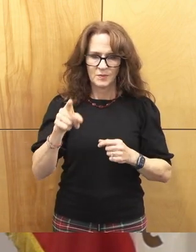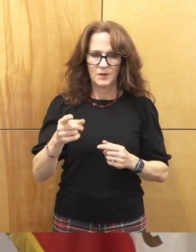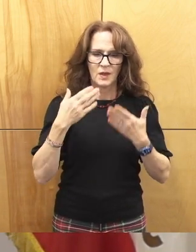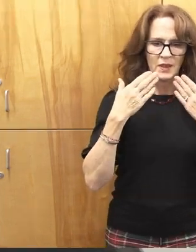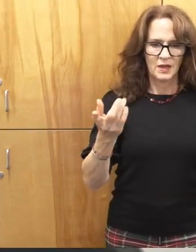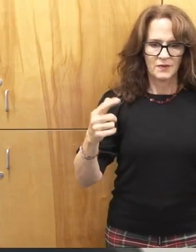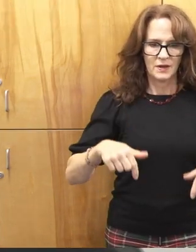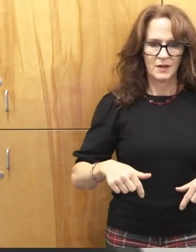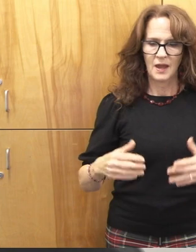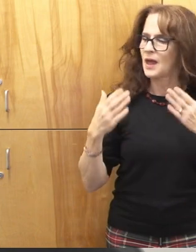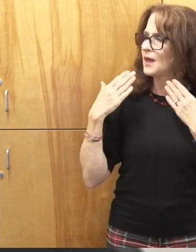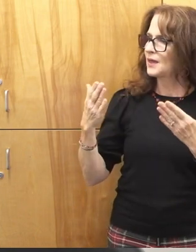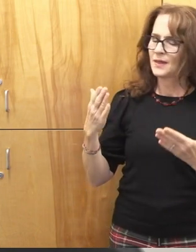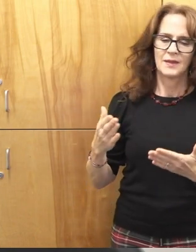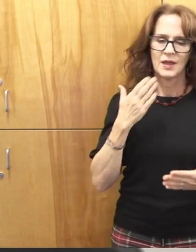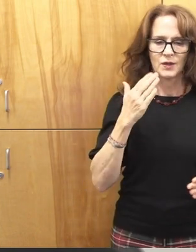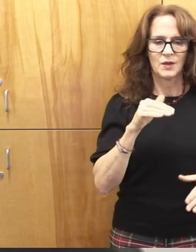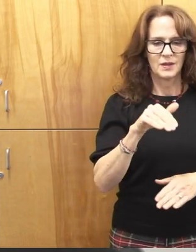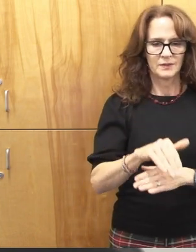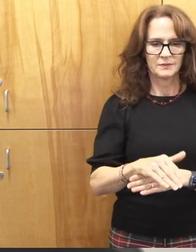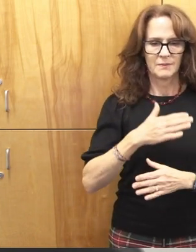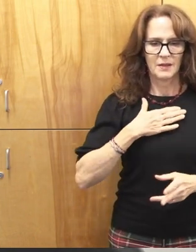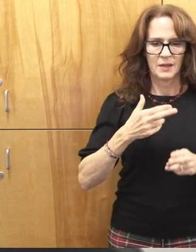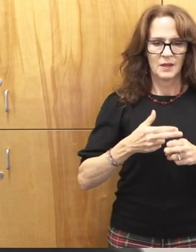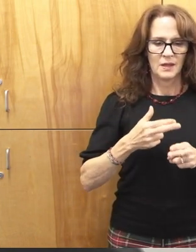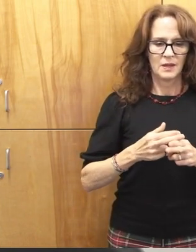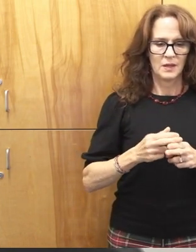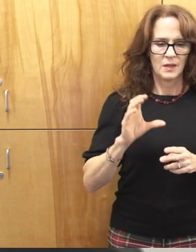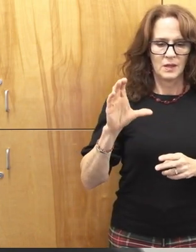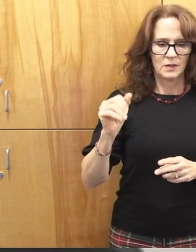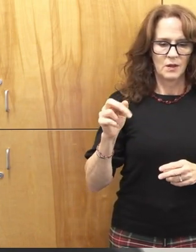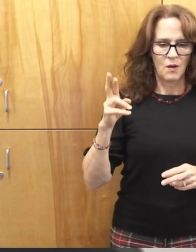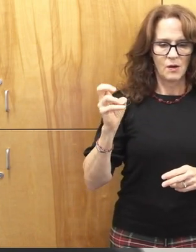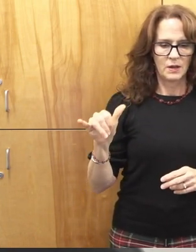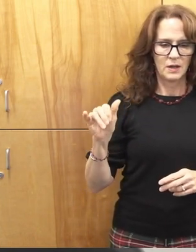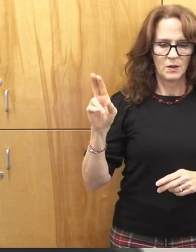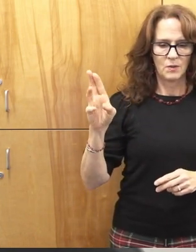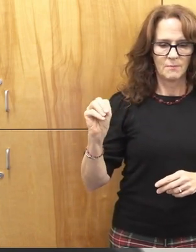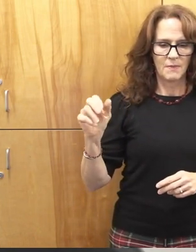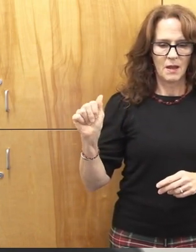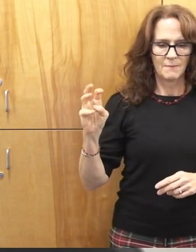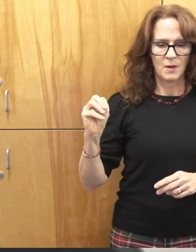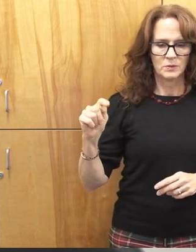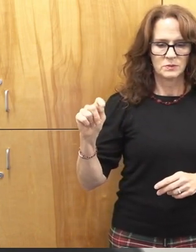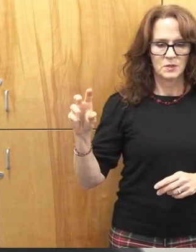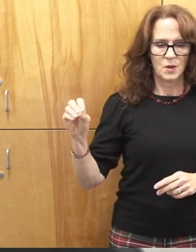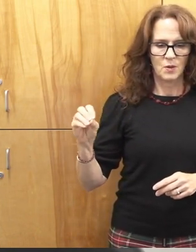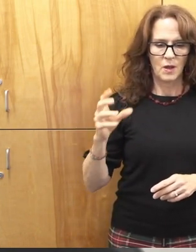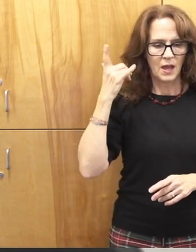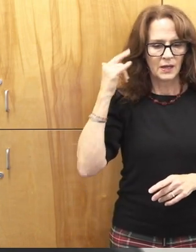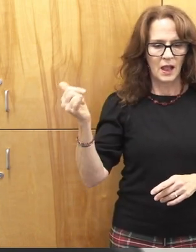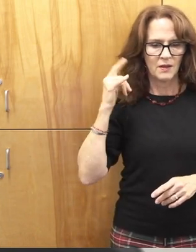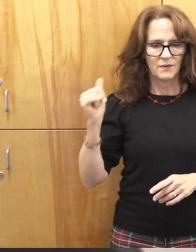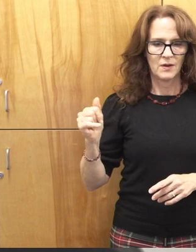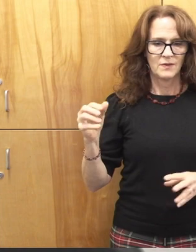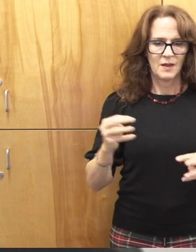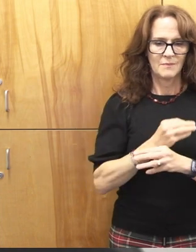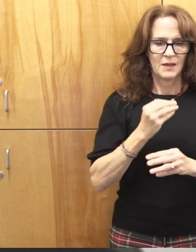Thank you. Okay, good evening. My name is Corey Yamamoto and I proudly serve as the California Academy of Mathematics and Science